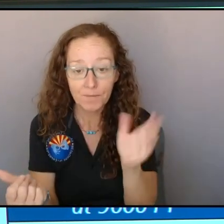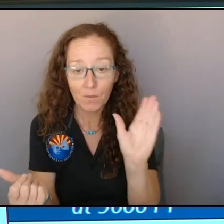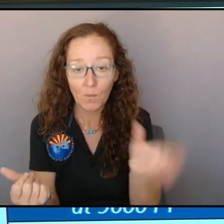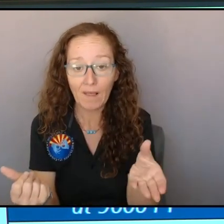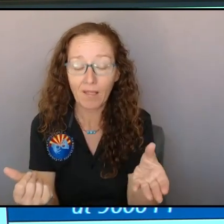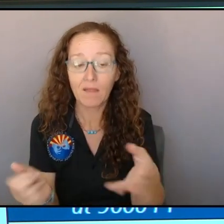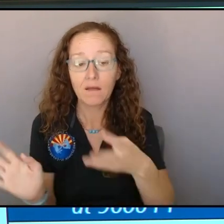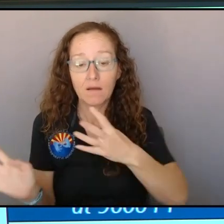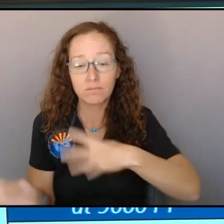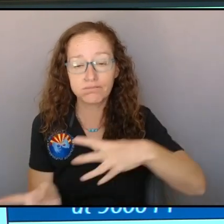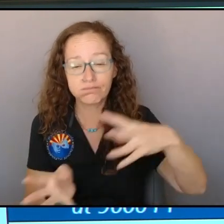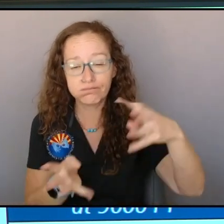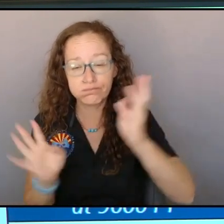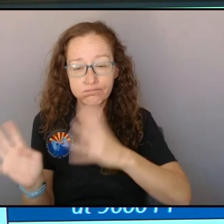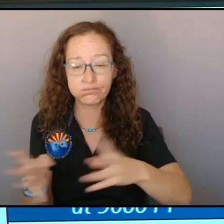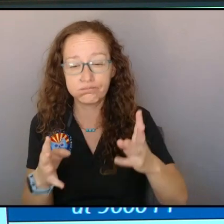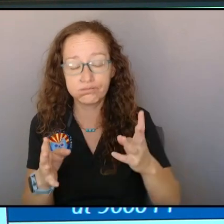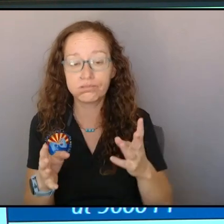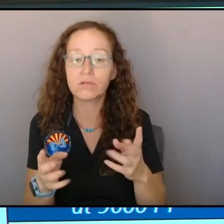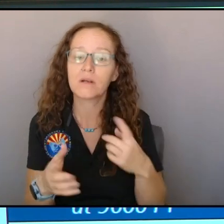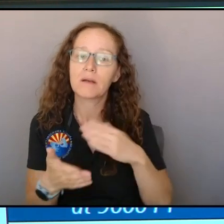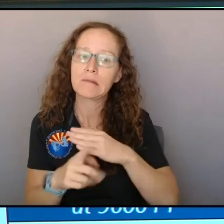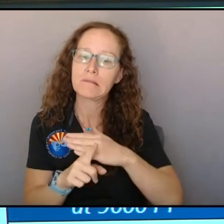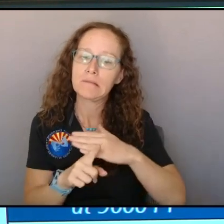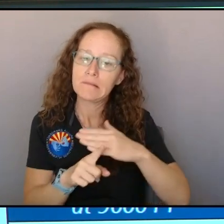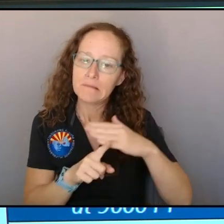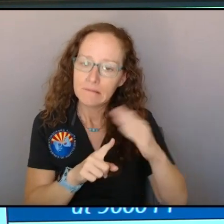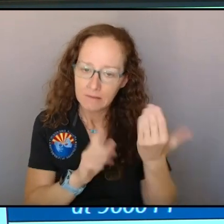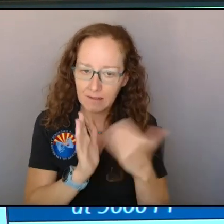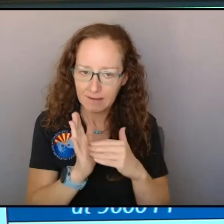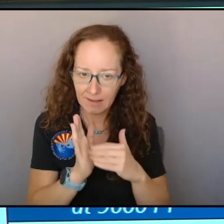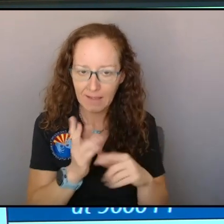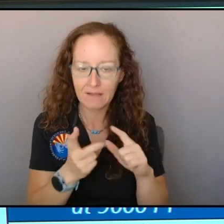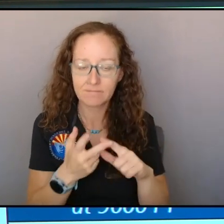warming back. We get less clouds. Our relative humidity